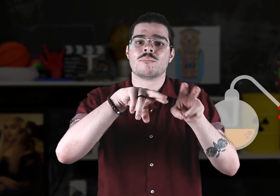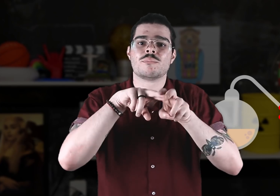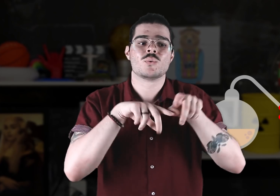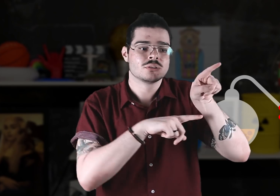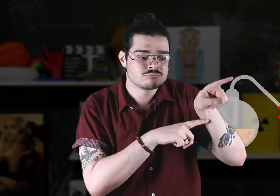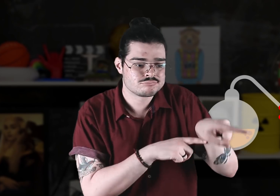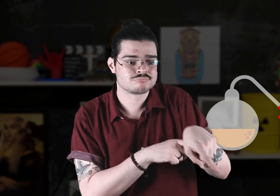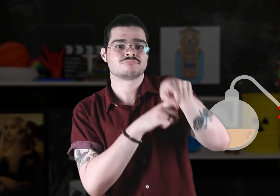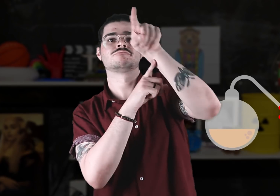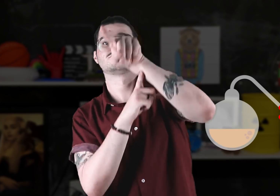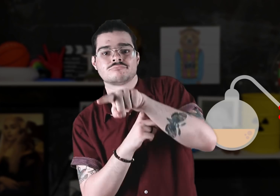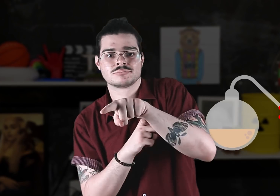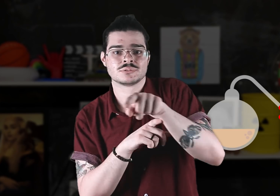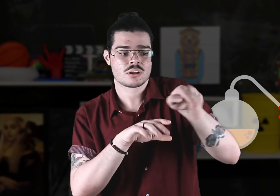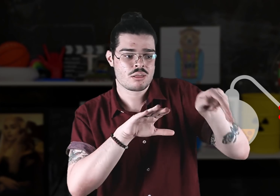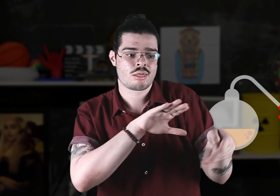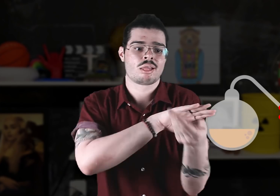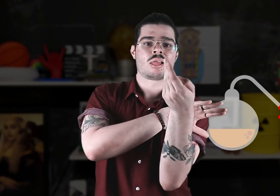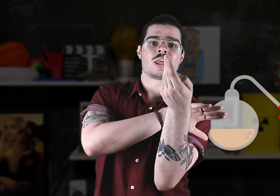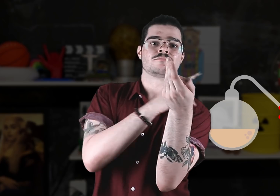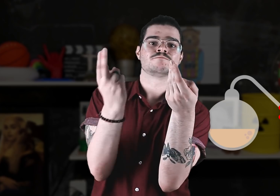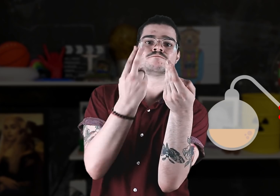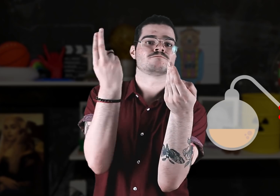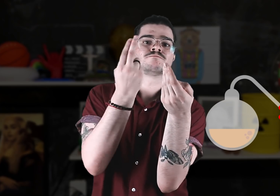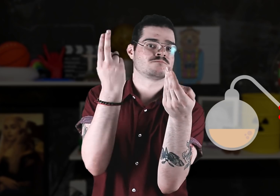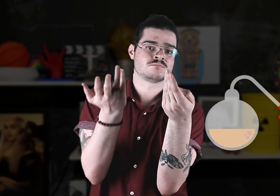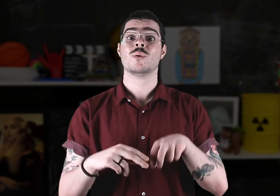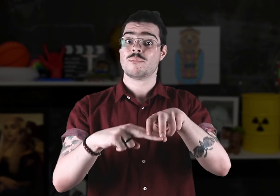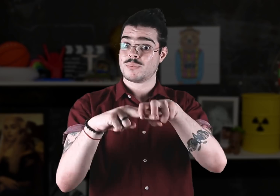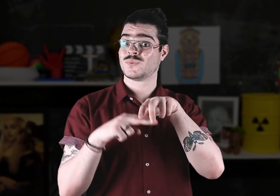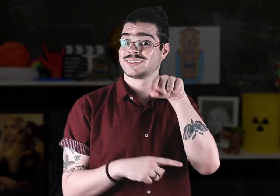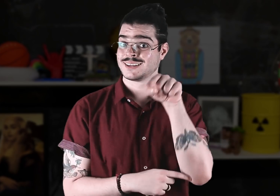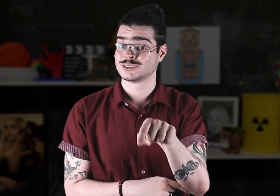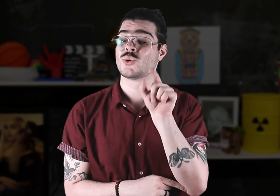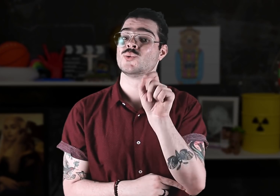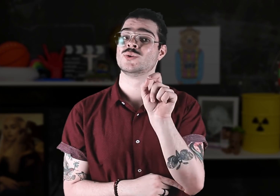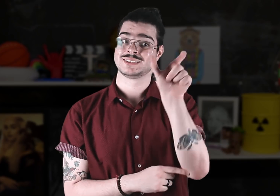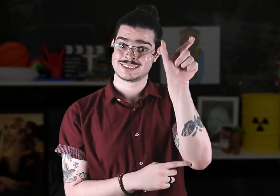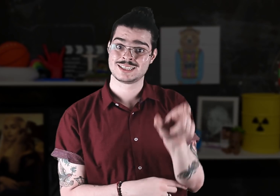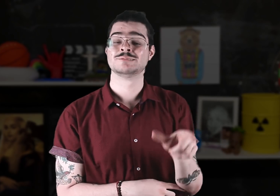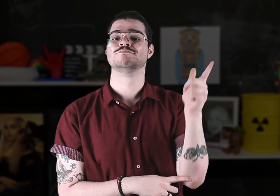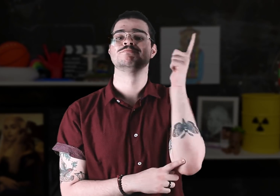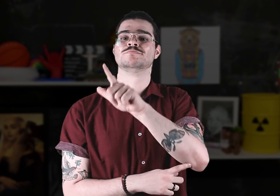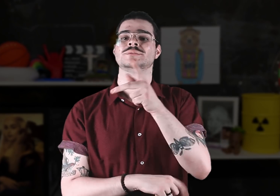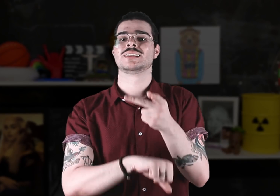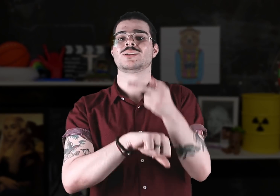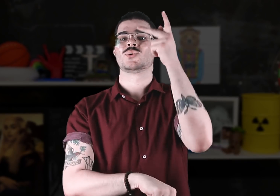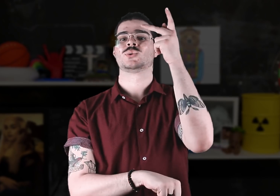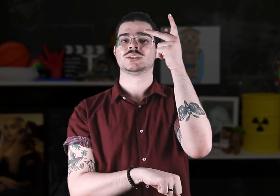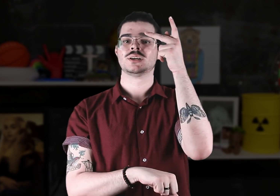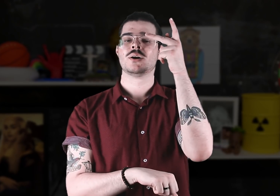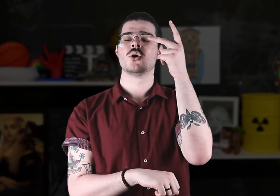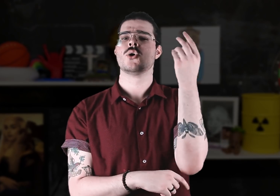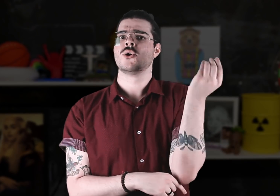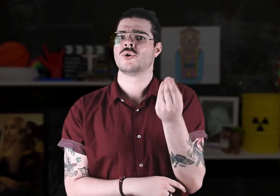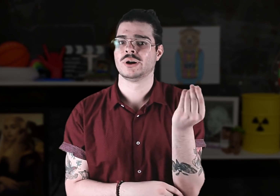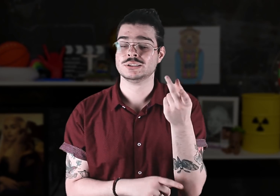didn’t pass straight into the flask. For this reason, he won the award